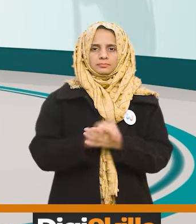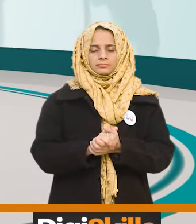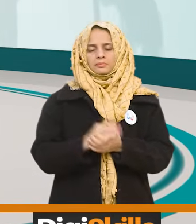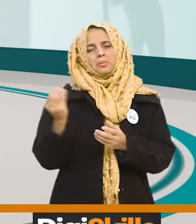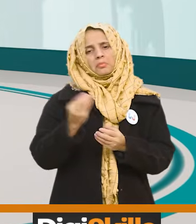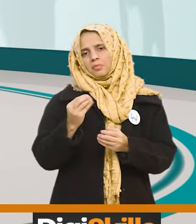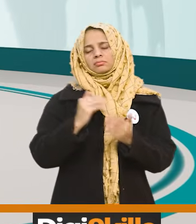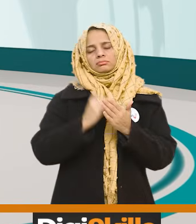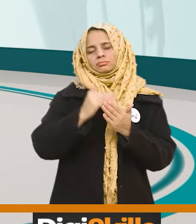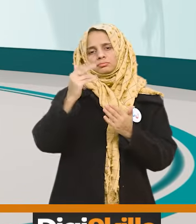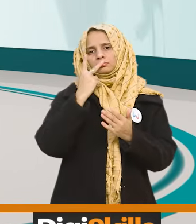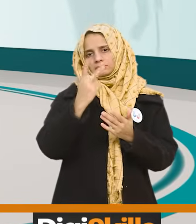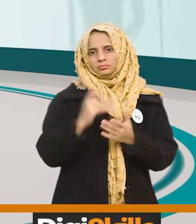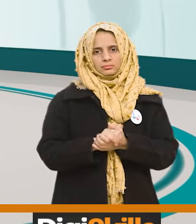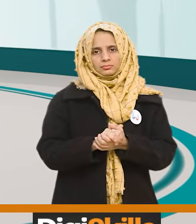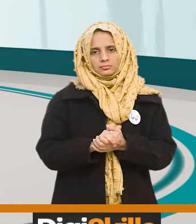So this is how you divide the milestones.